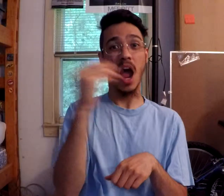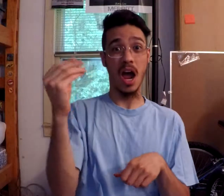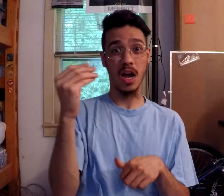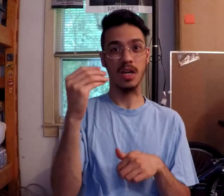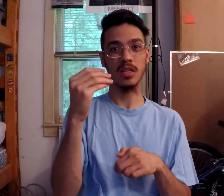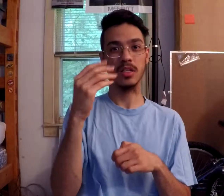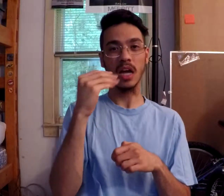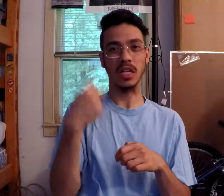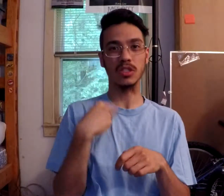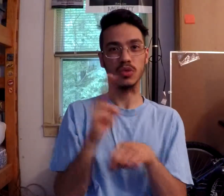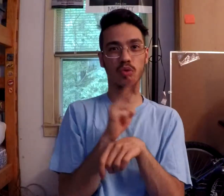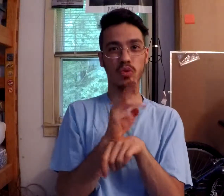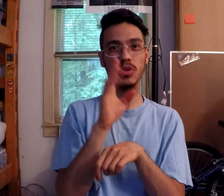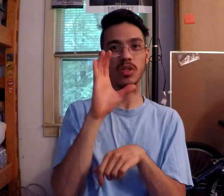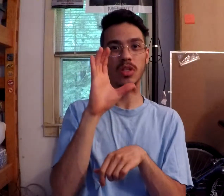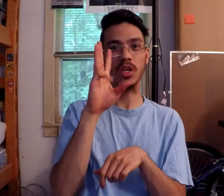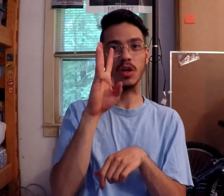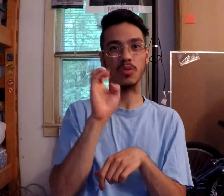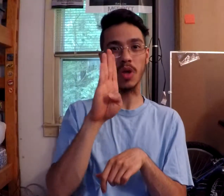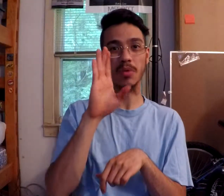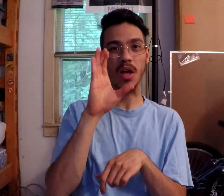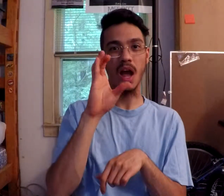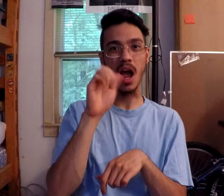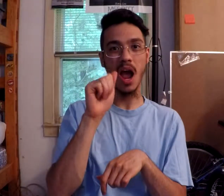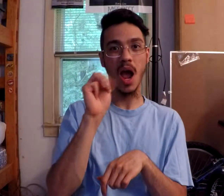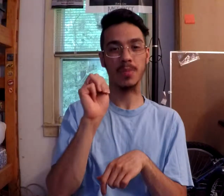And I use a webcam.